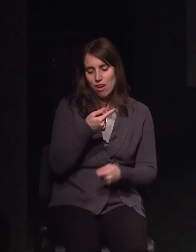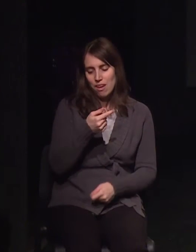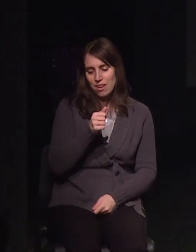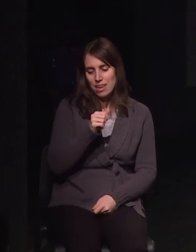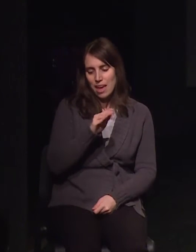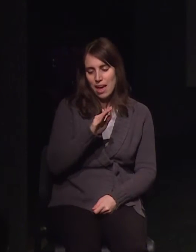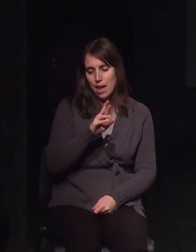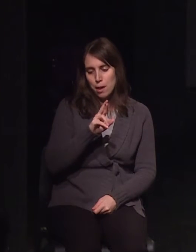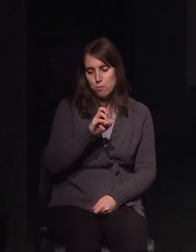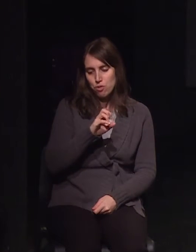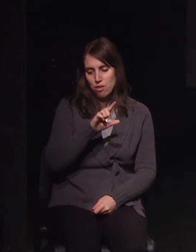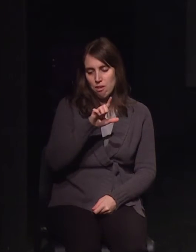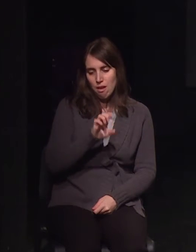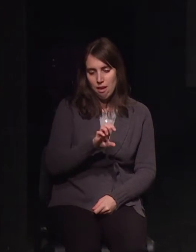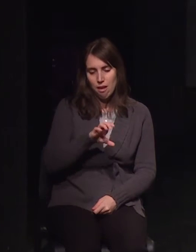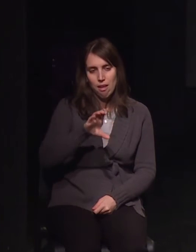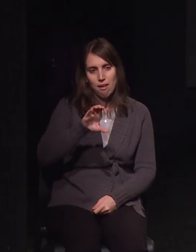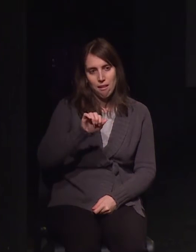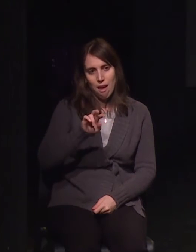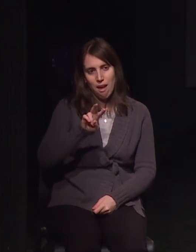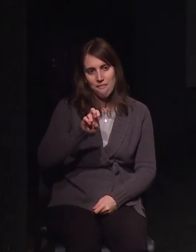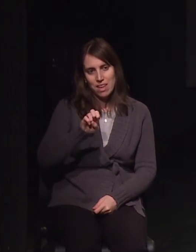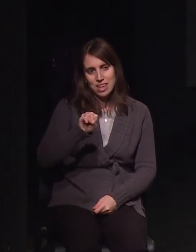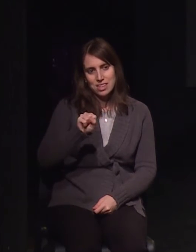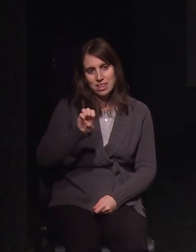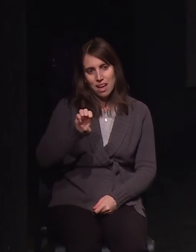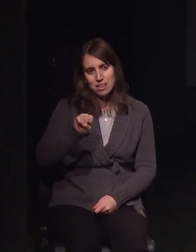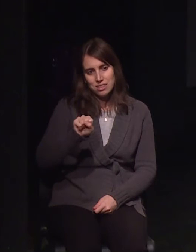in Y music and other things, he’s fantastic.